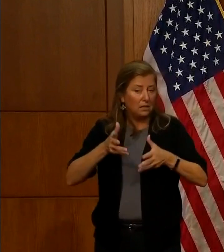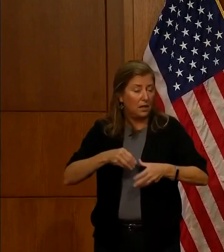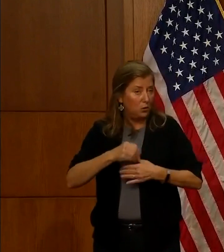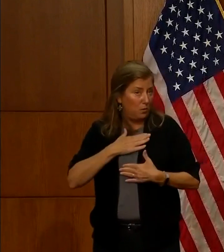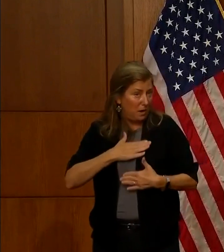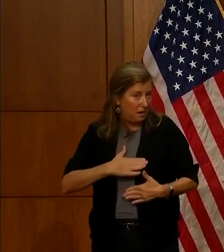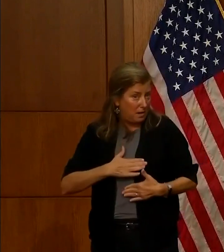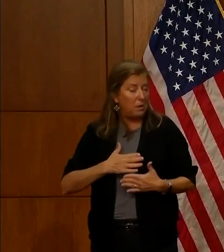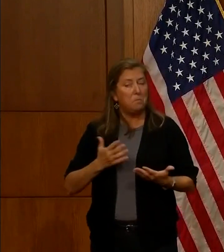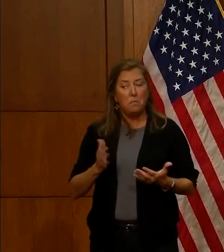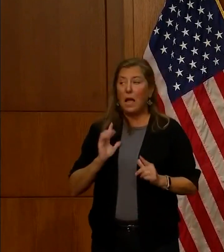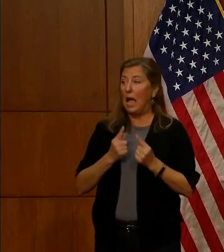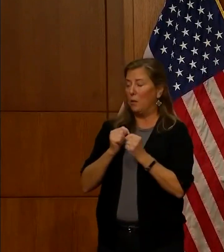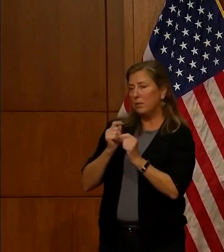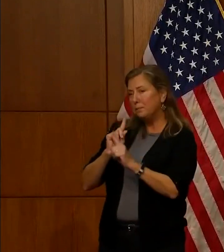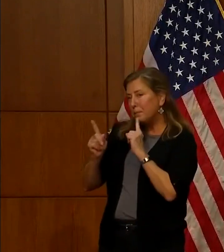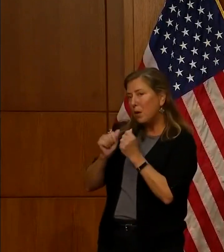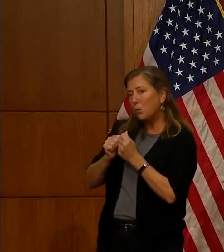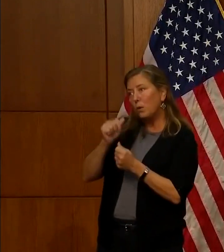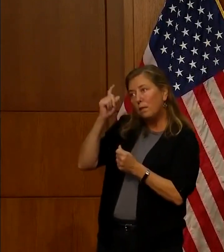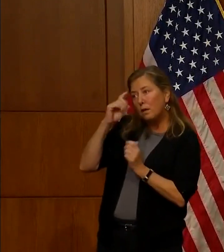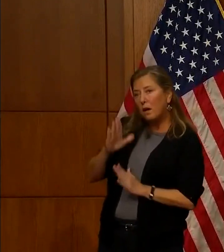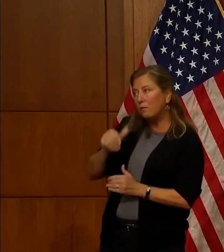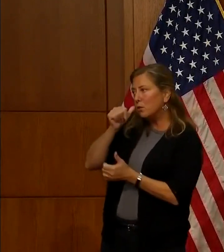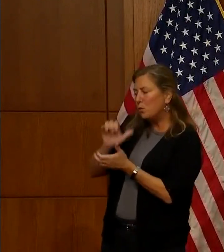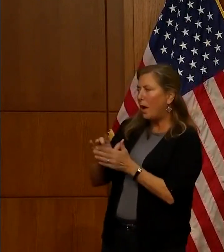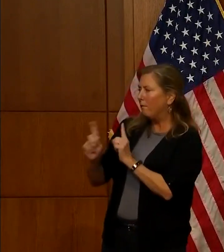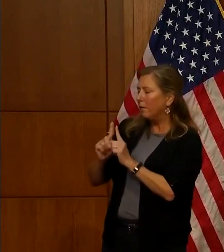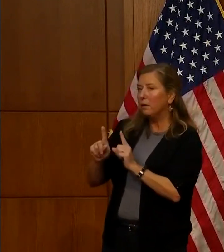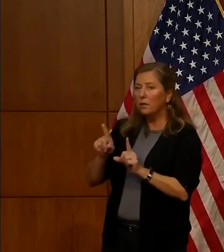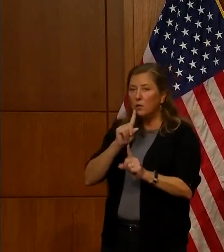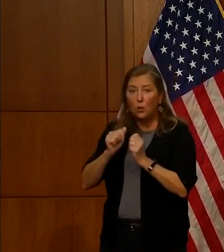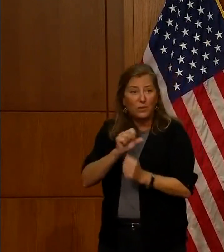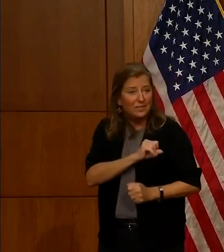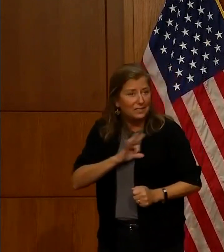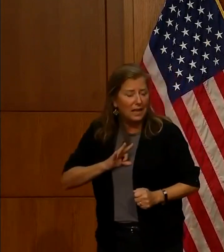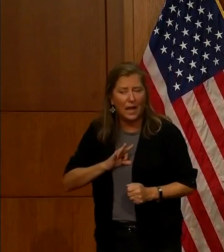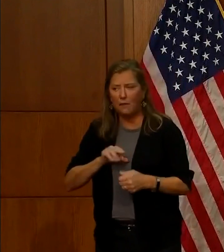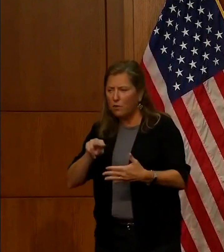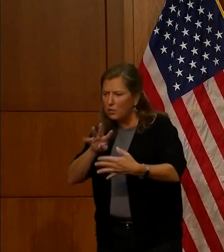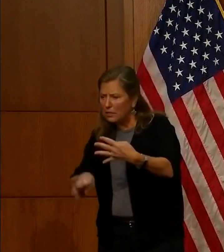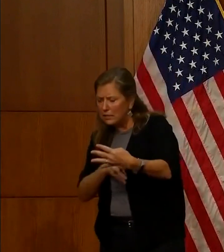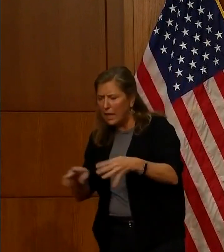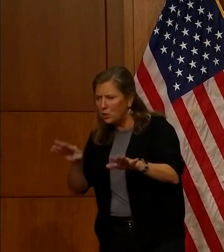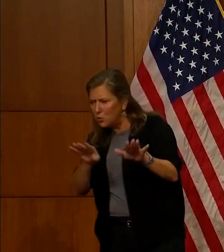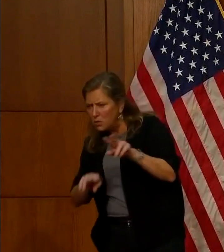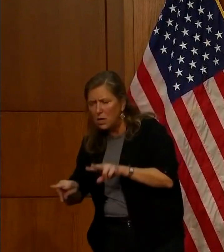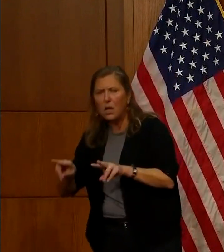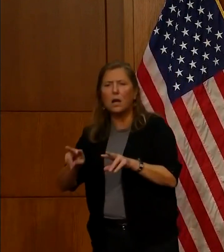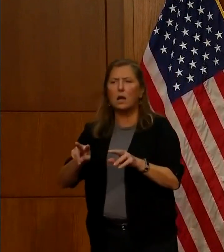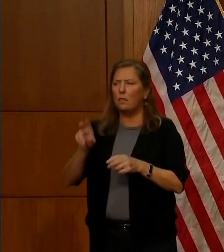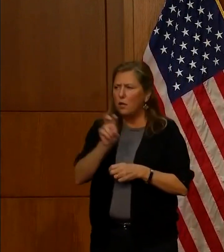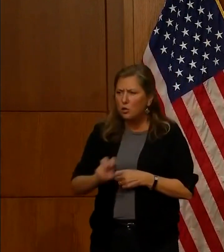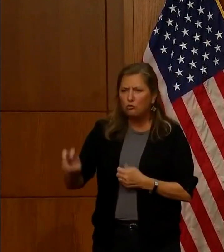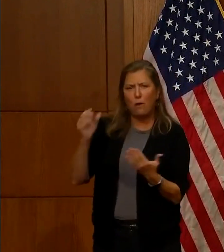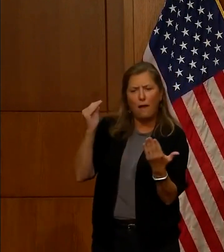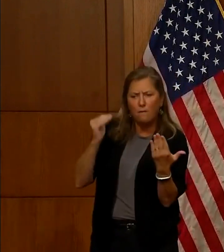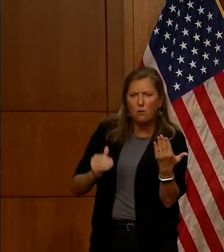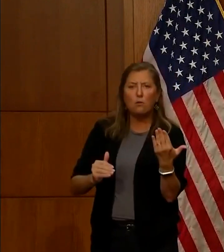CAN LAST AS LONG AS FOURTEEN DAYS. SO OUR TEAM. INTERVIEWED THE GOVERNOR AND THE FIRST LADY WE INTERVIEWED THEIR STAFF WE